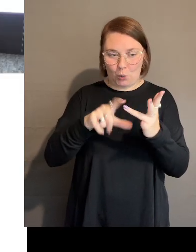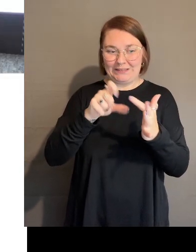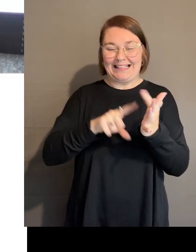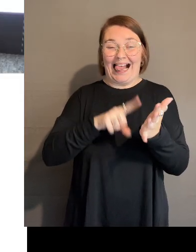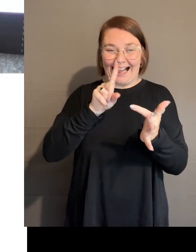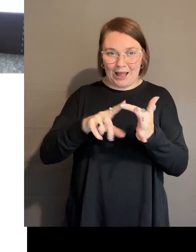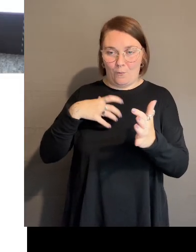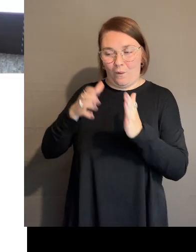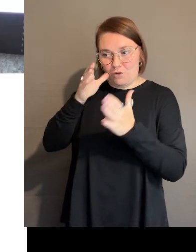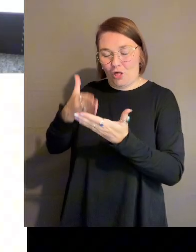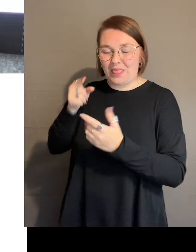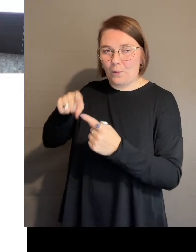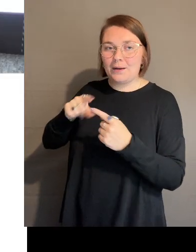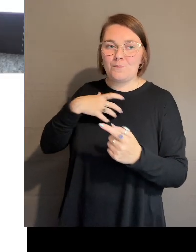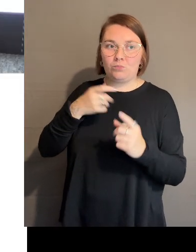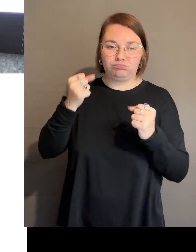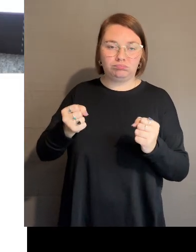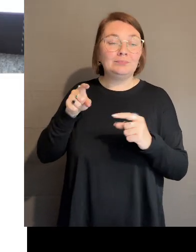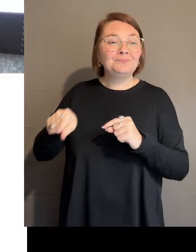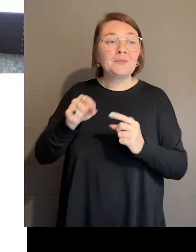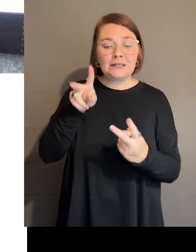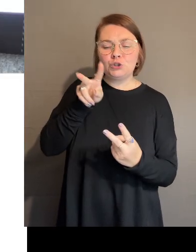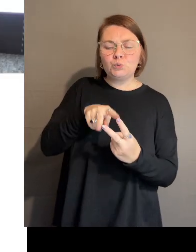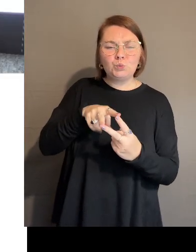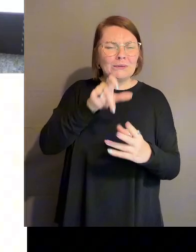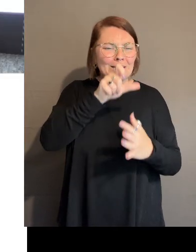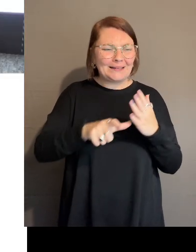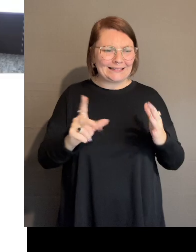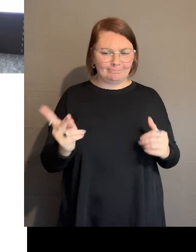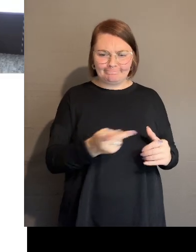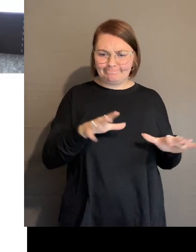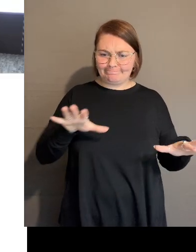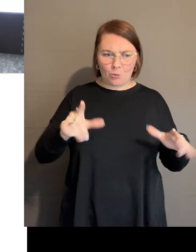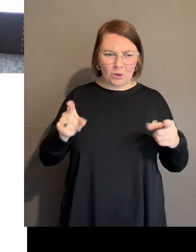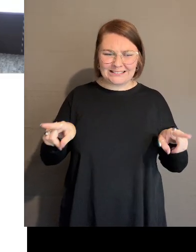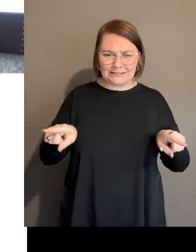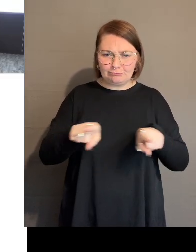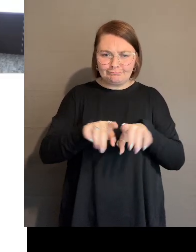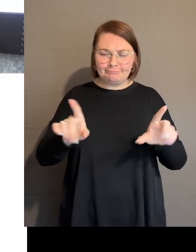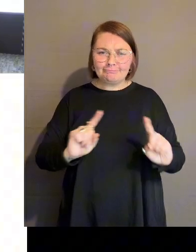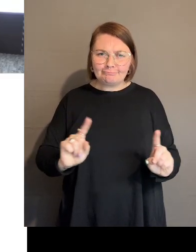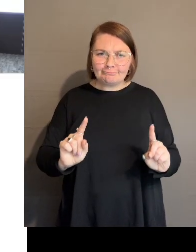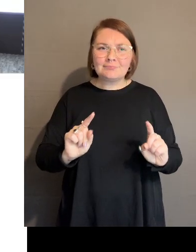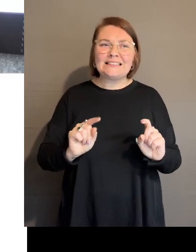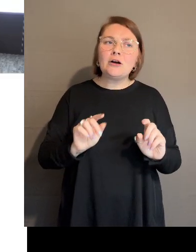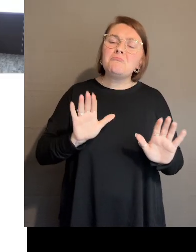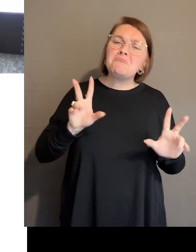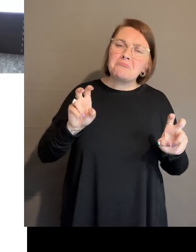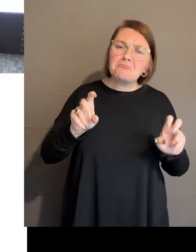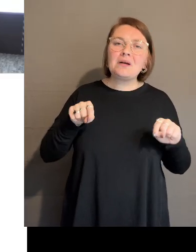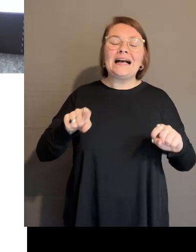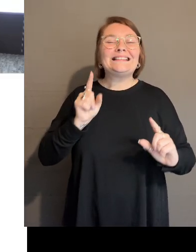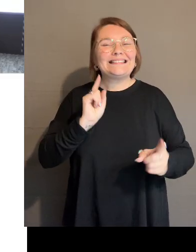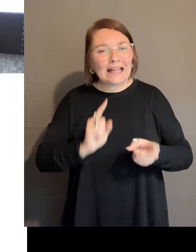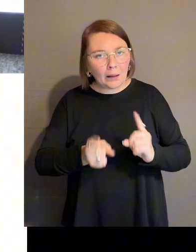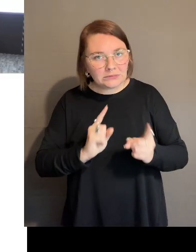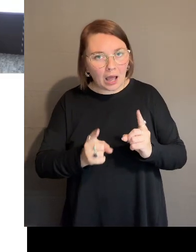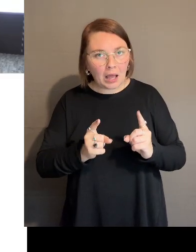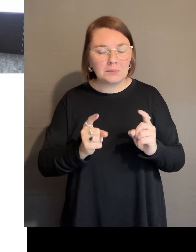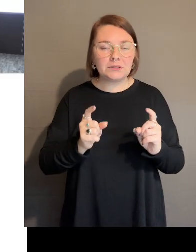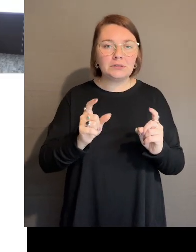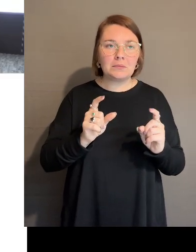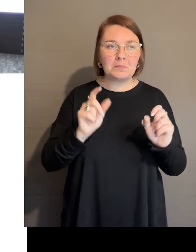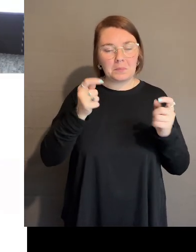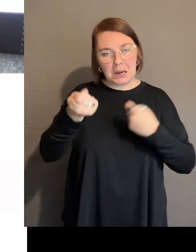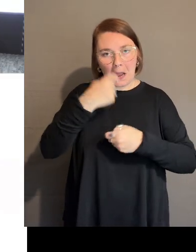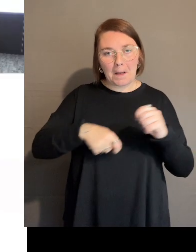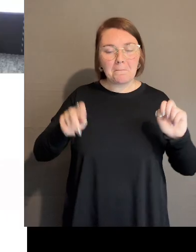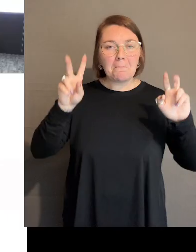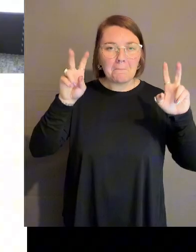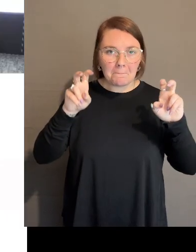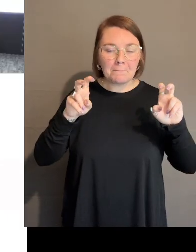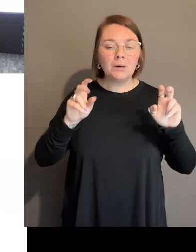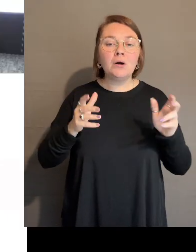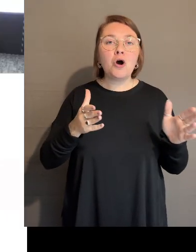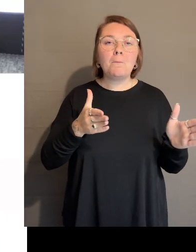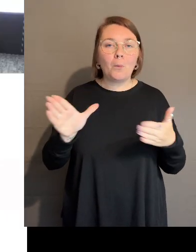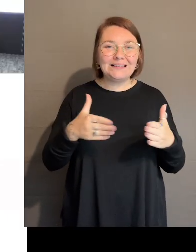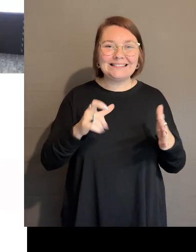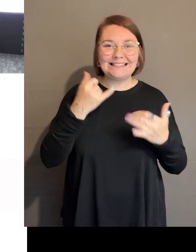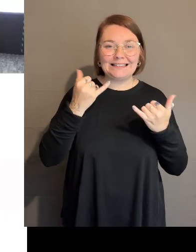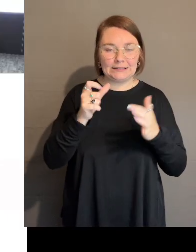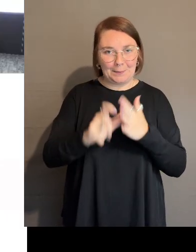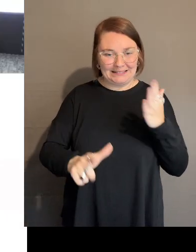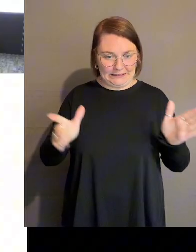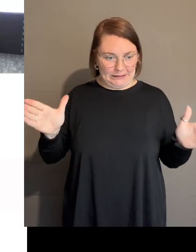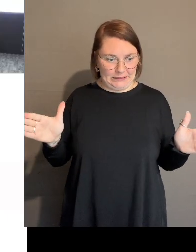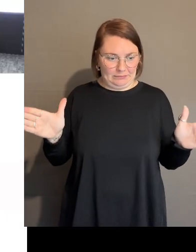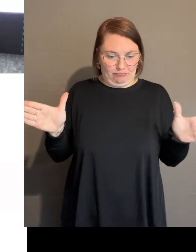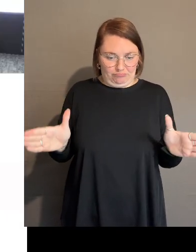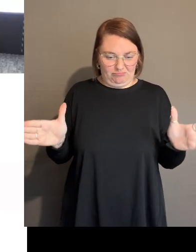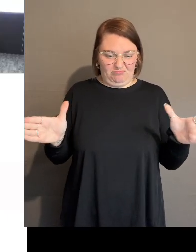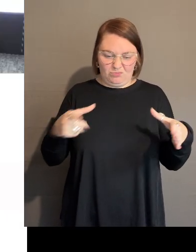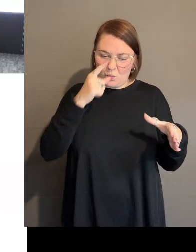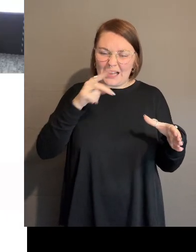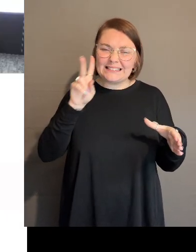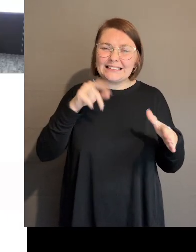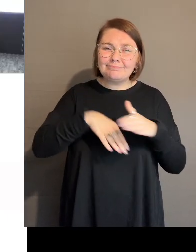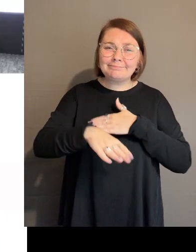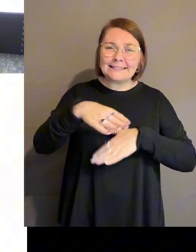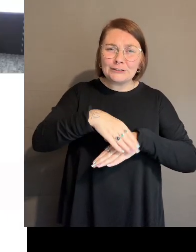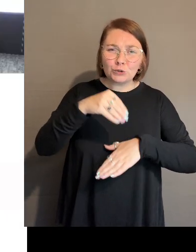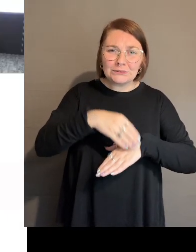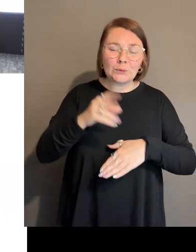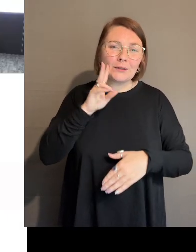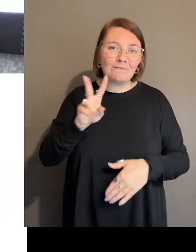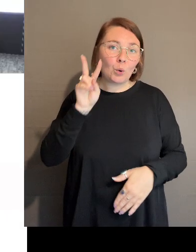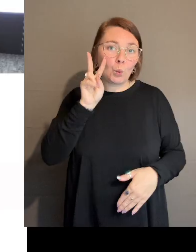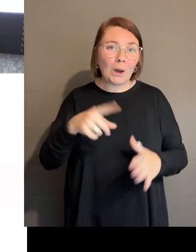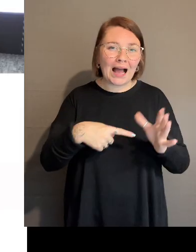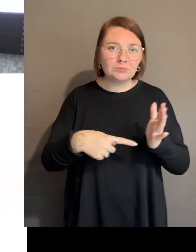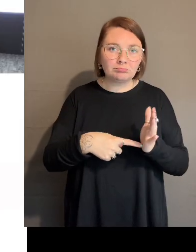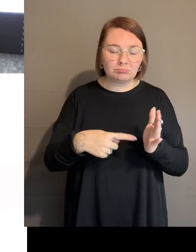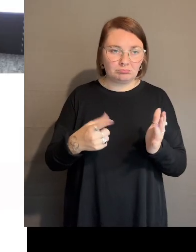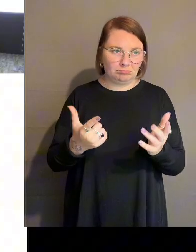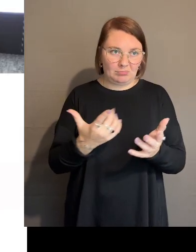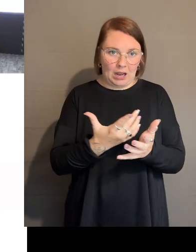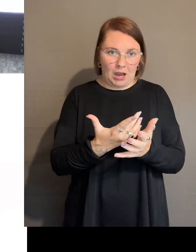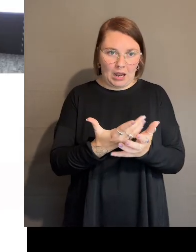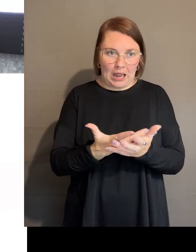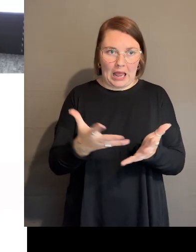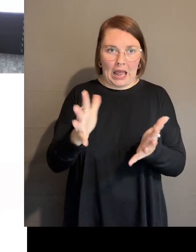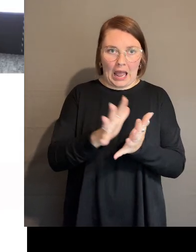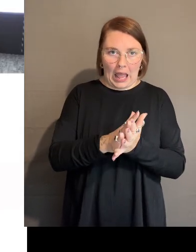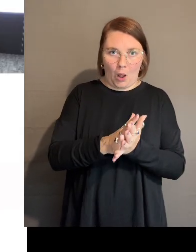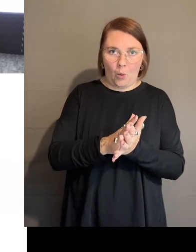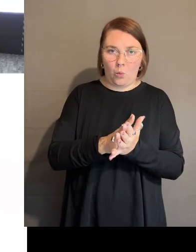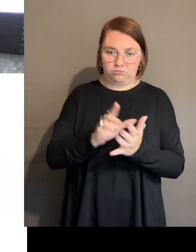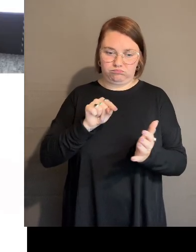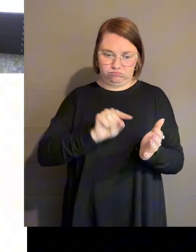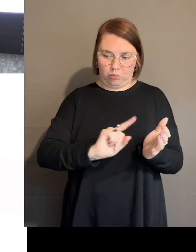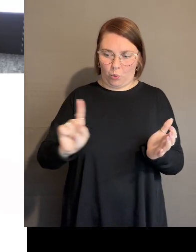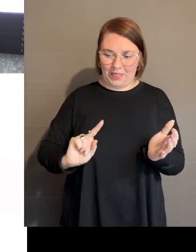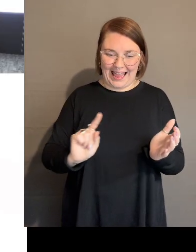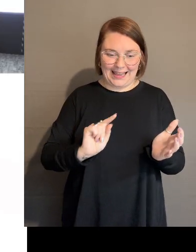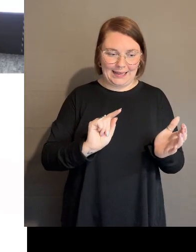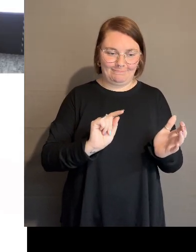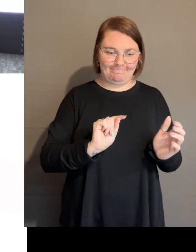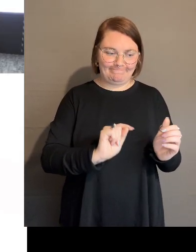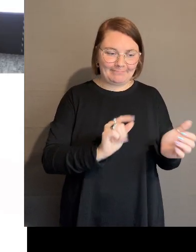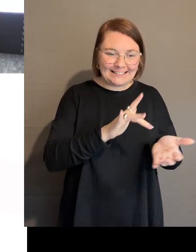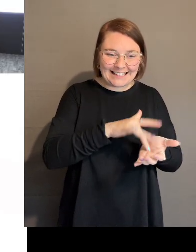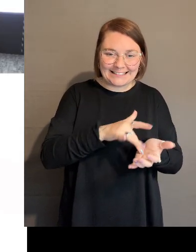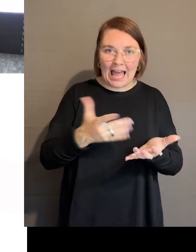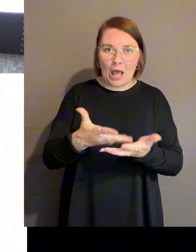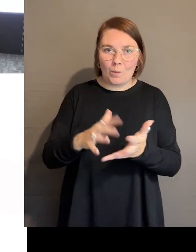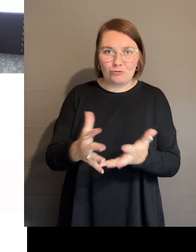And what these two disabilities have in common is that they tend to be, or at least sometimes, they're lumped into, sort of, mobility disabilities. And you see this in Sweden, for instance, when you look at the habitation centers where they receive a lot of the services.